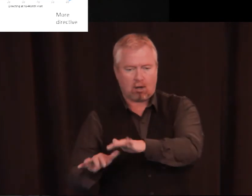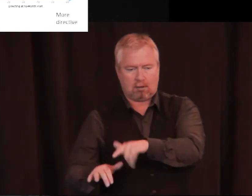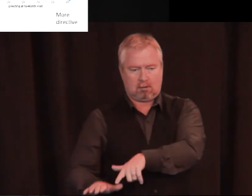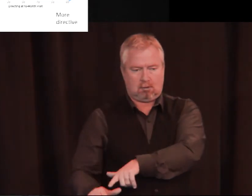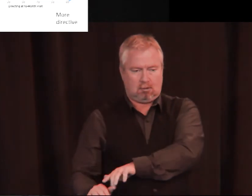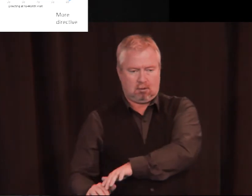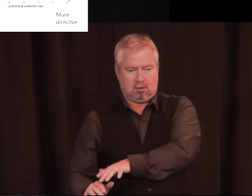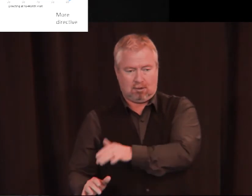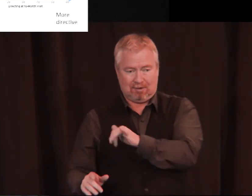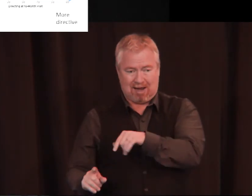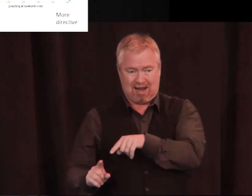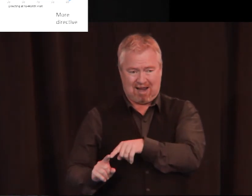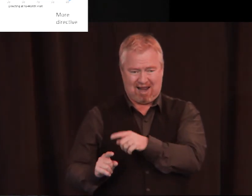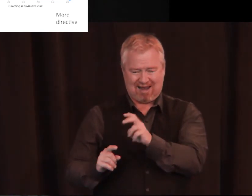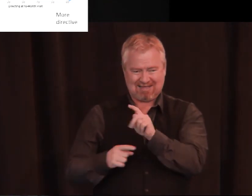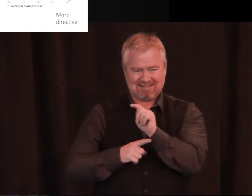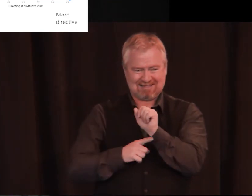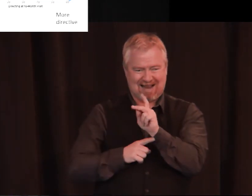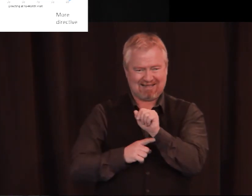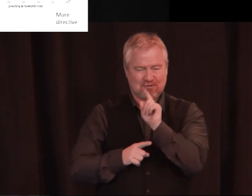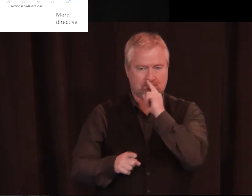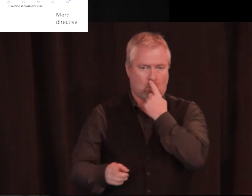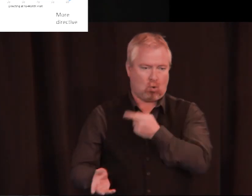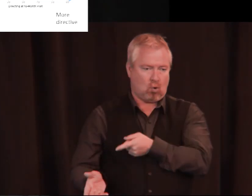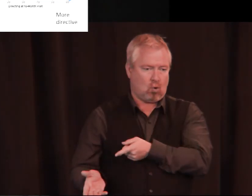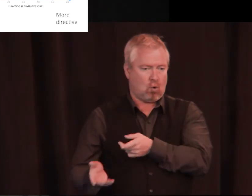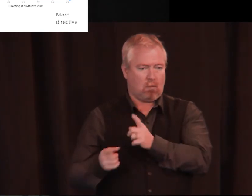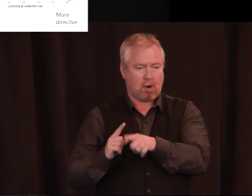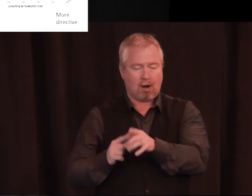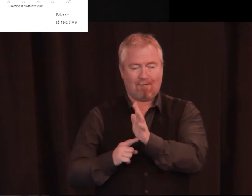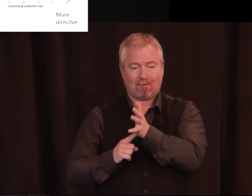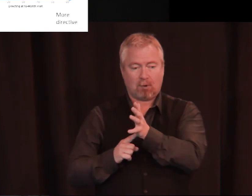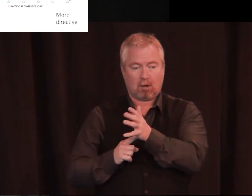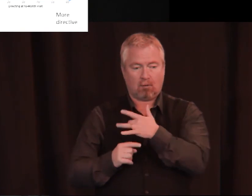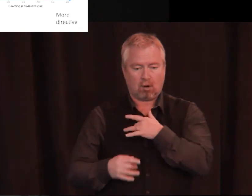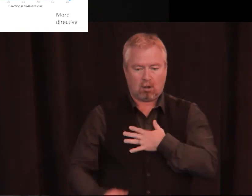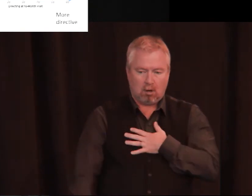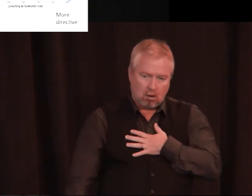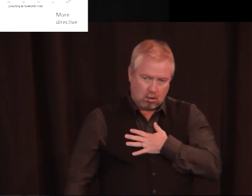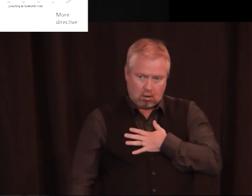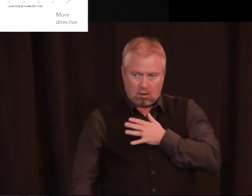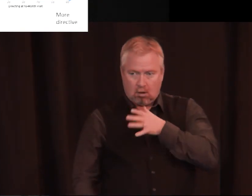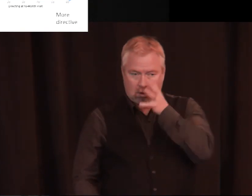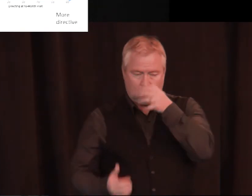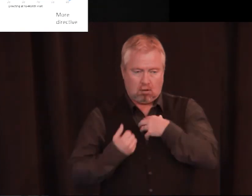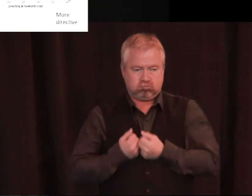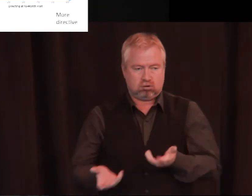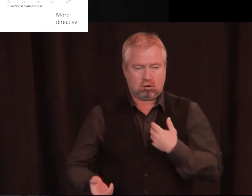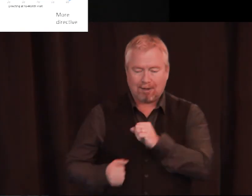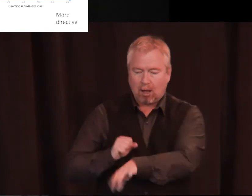And the parents kind of -- they get to the end -- end of the five minutes, oh, my gosh, that was torture, because you're showing an 18-month-old artwork